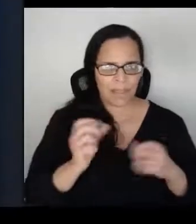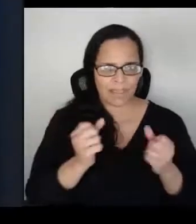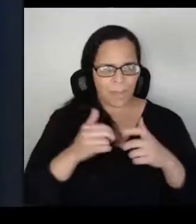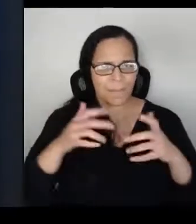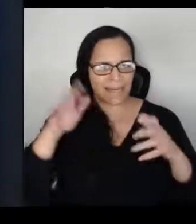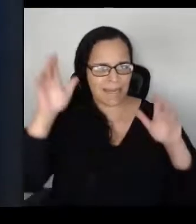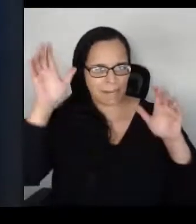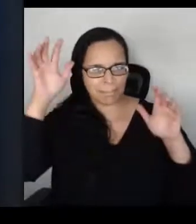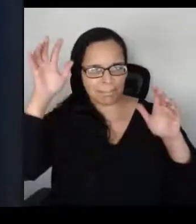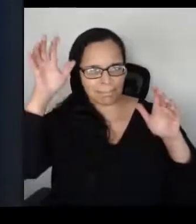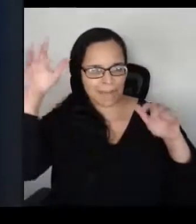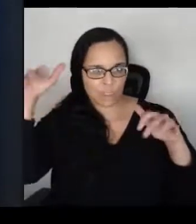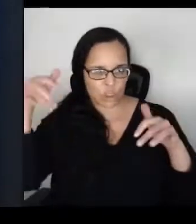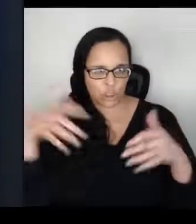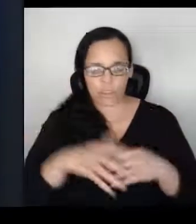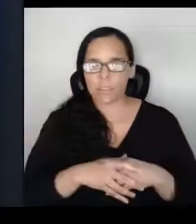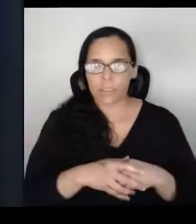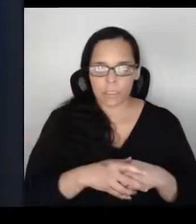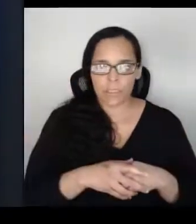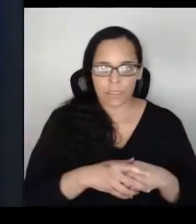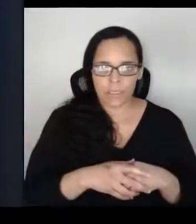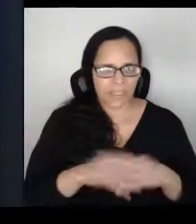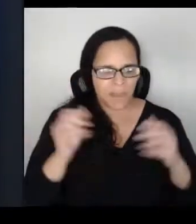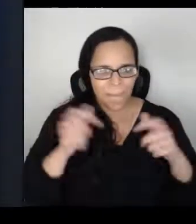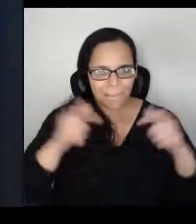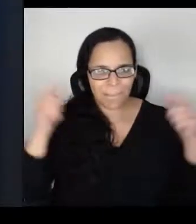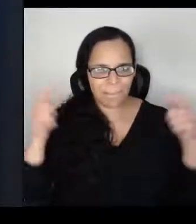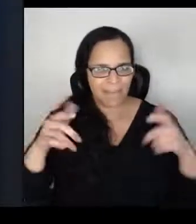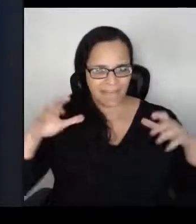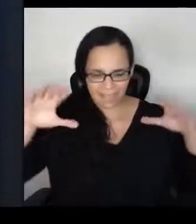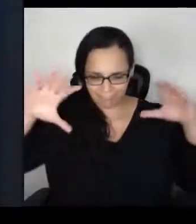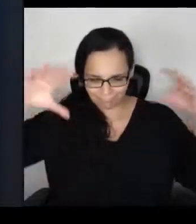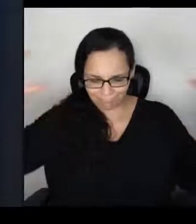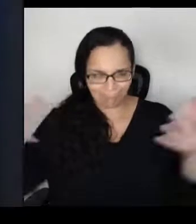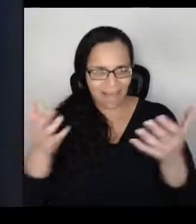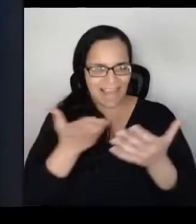that nothing can change when you have this type of agencies